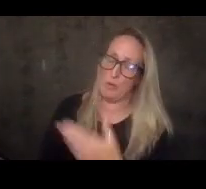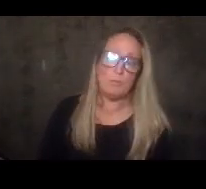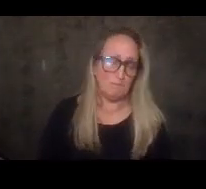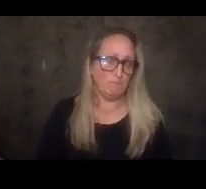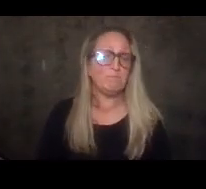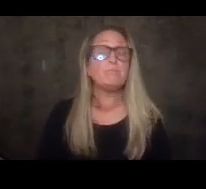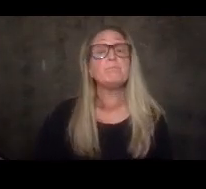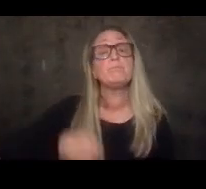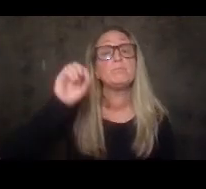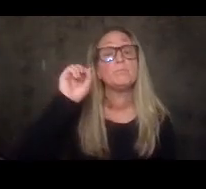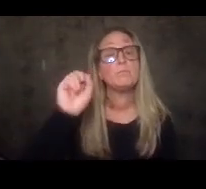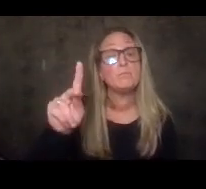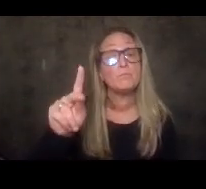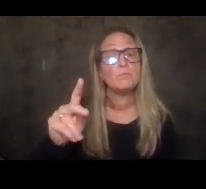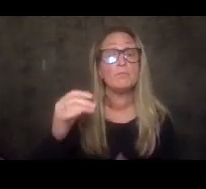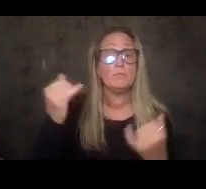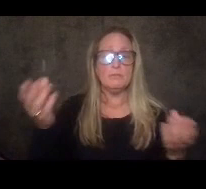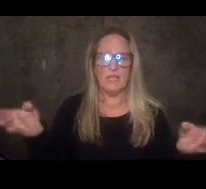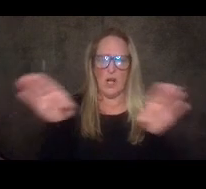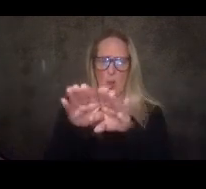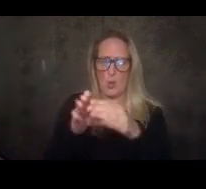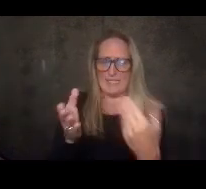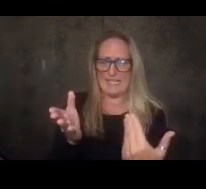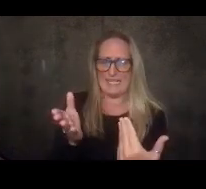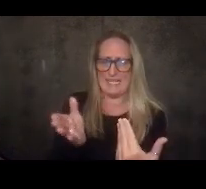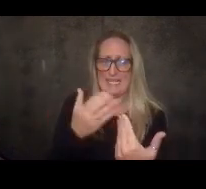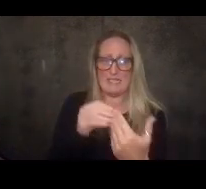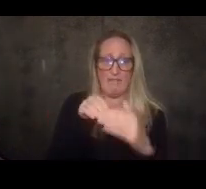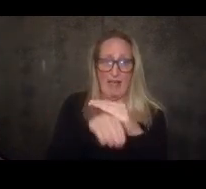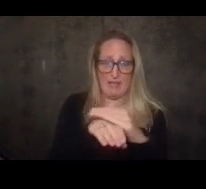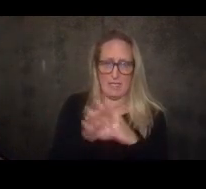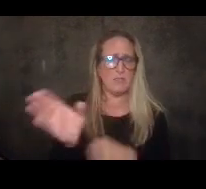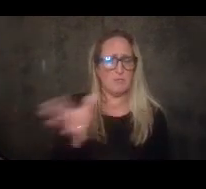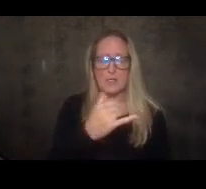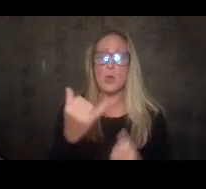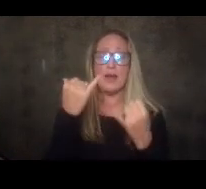Alright, so we're going to close the ease of access window now 'cause we're moving into now. Our